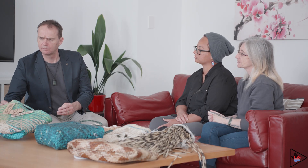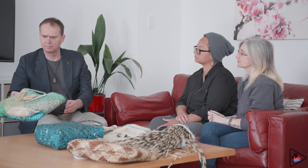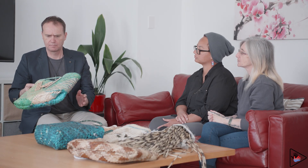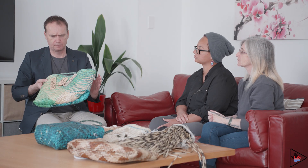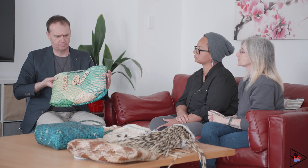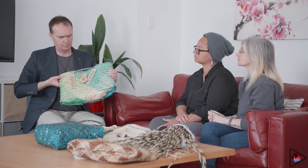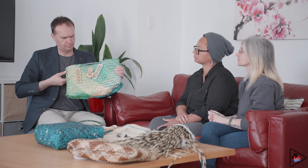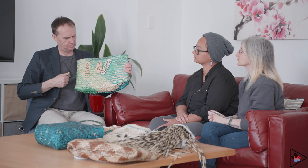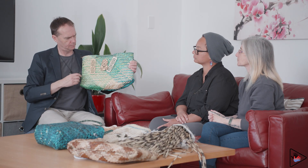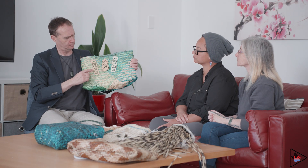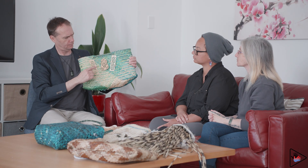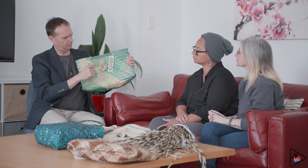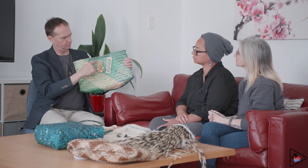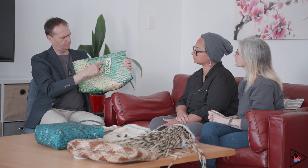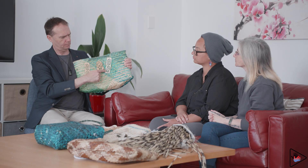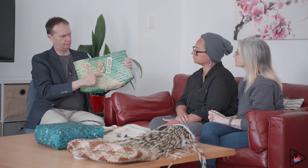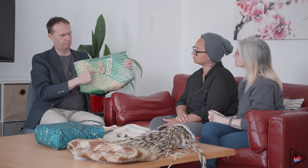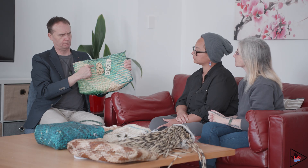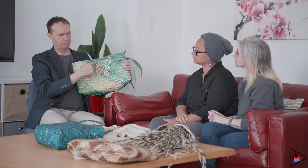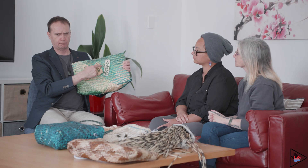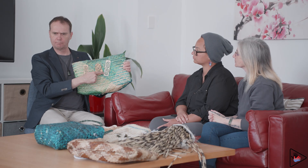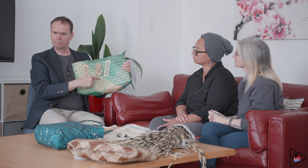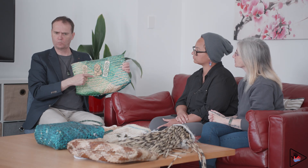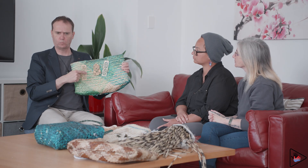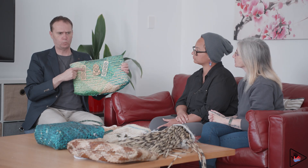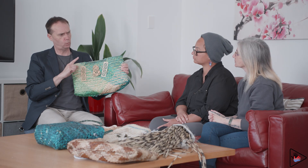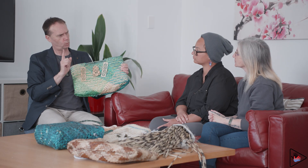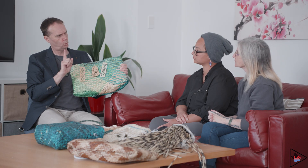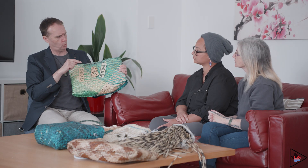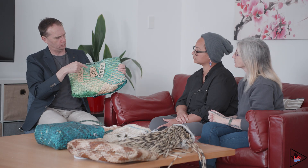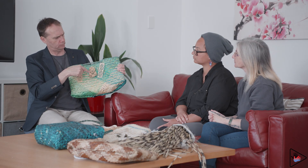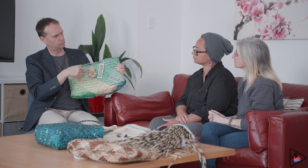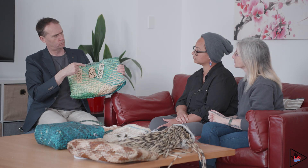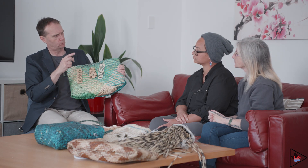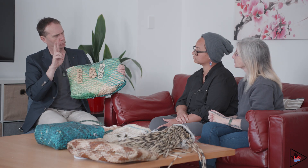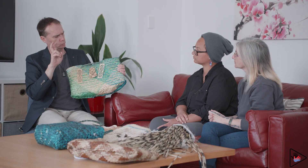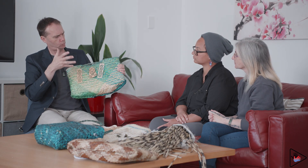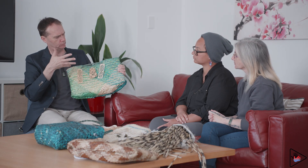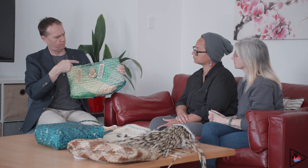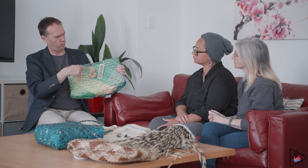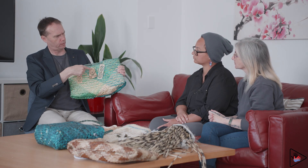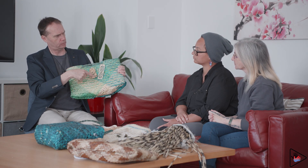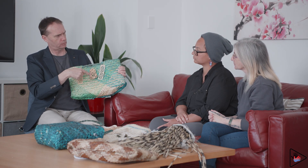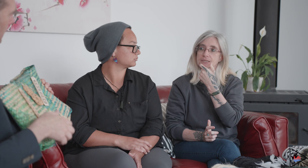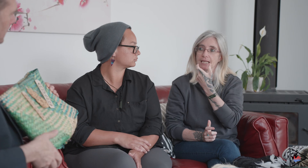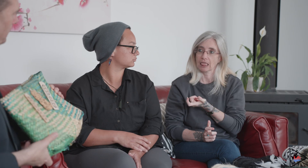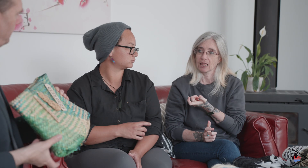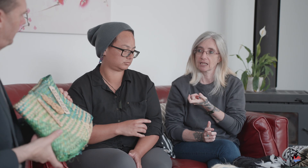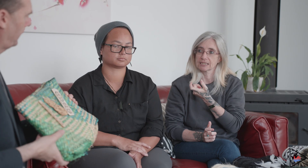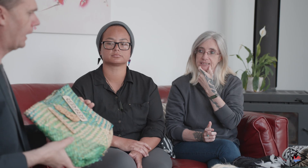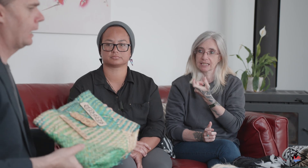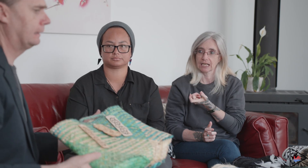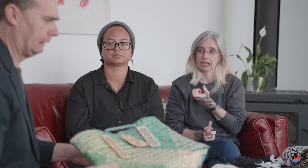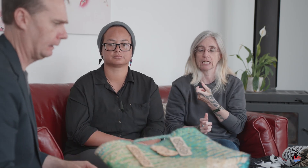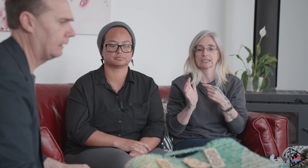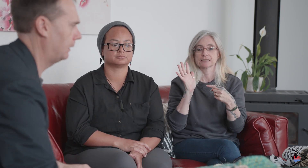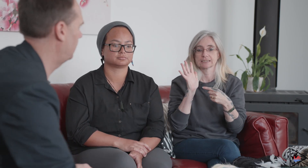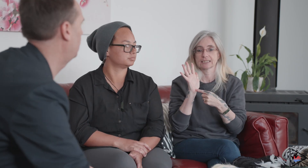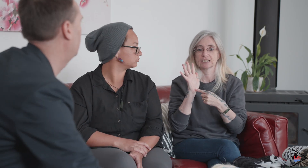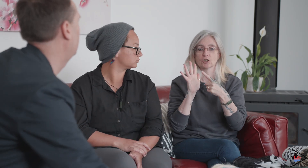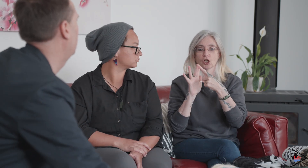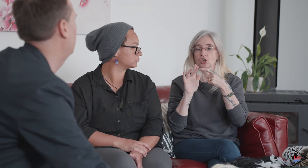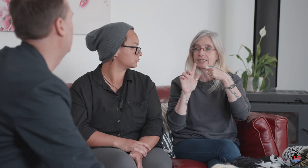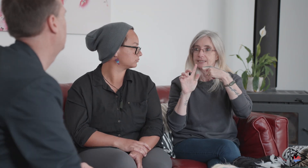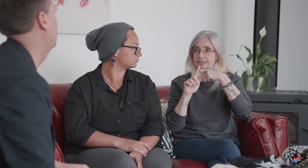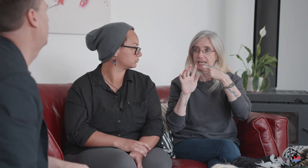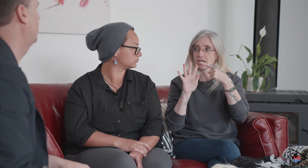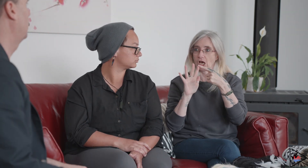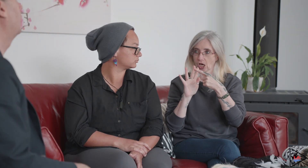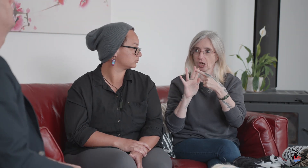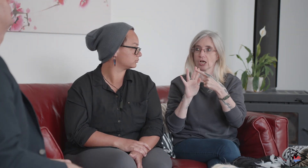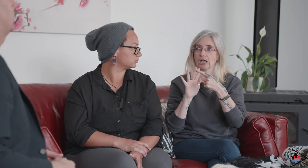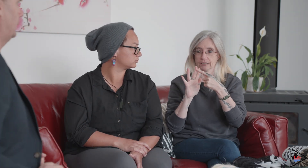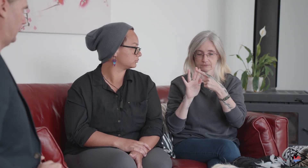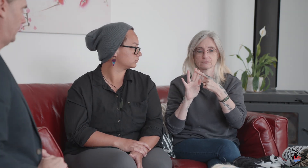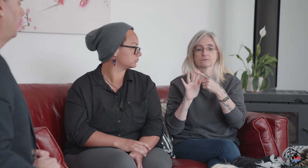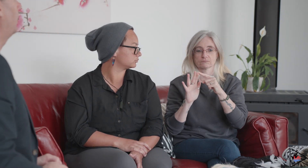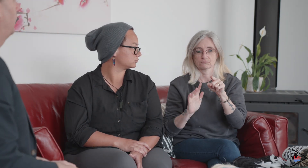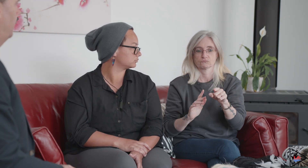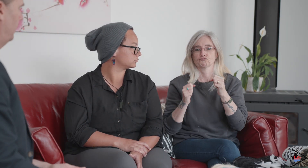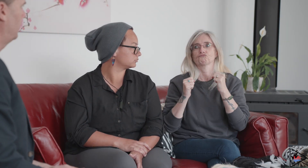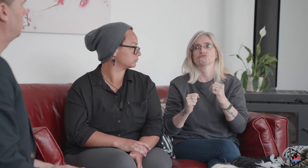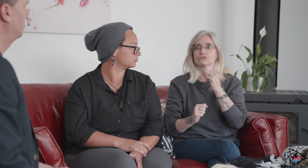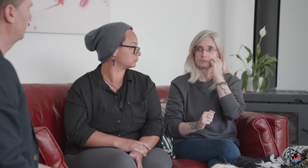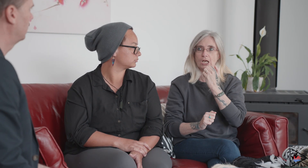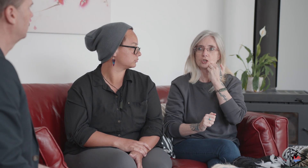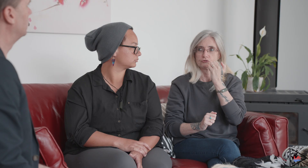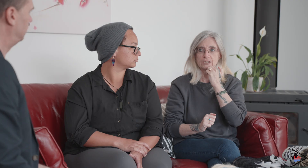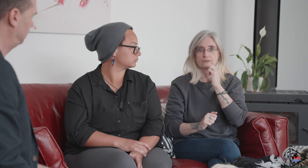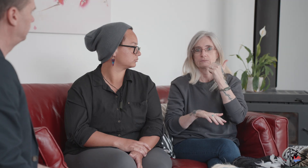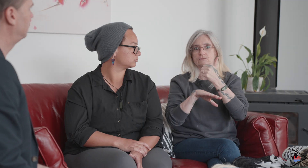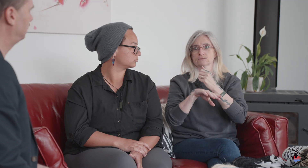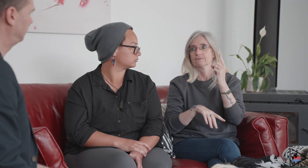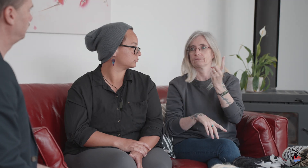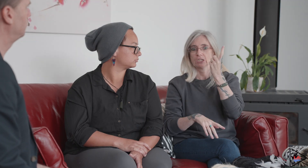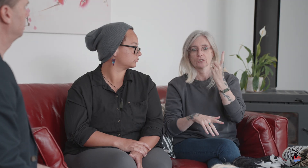How about this? What's this here? Do you have a sign that you use for that? Yes. This is tiki